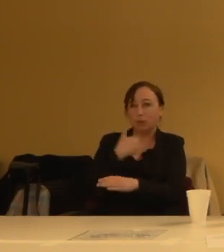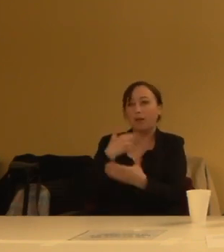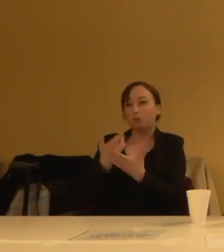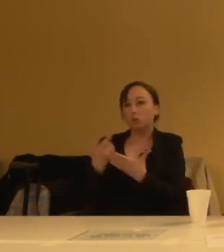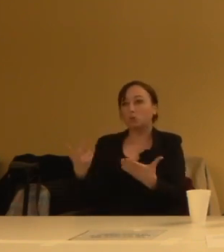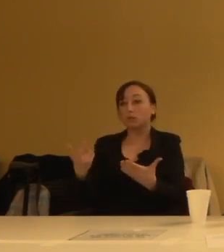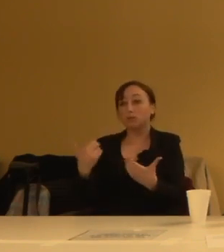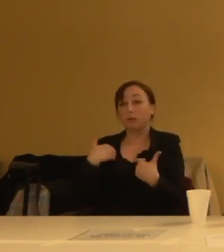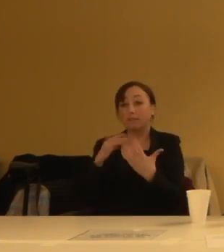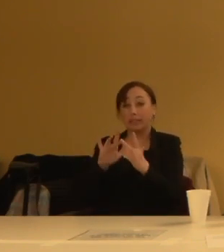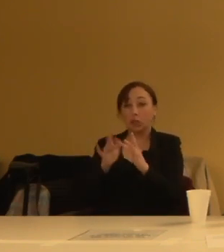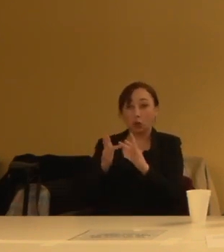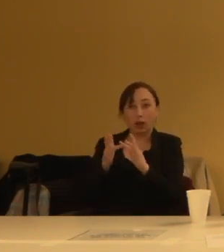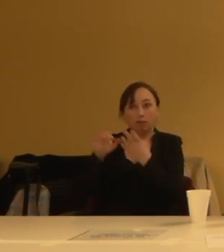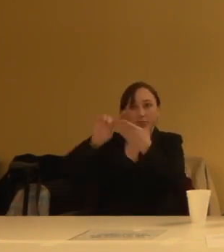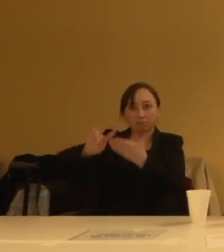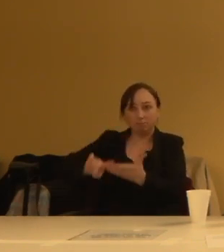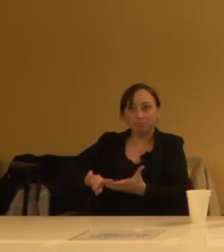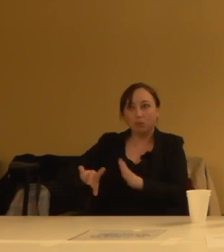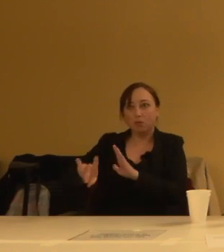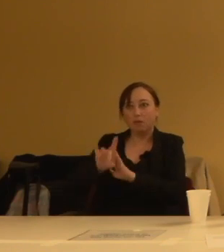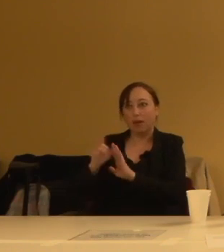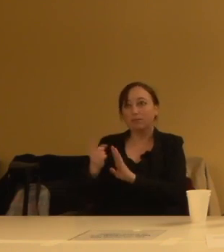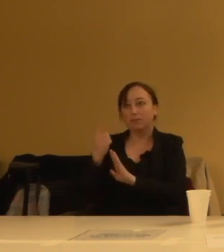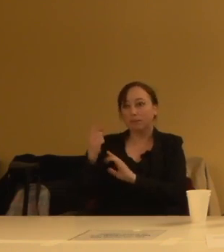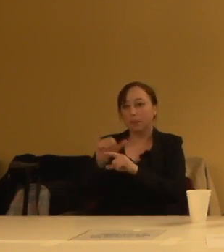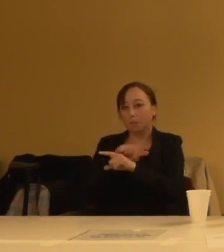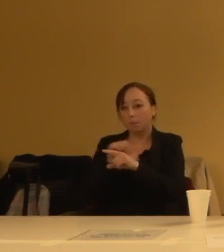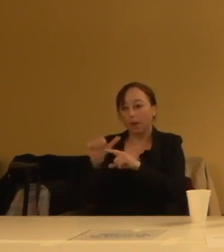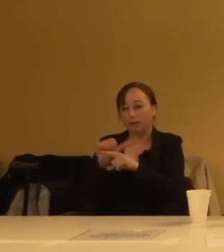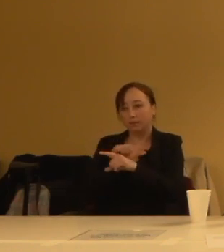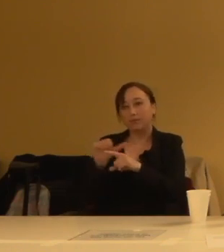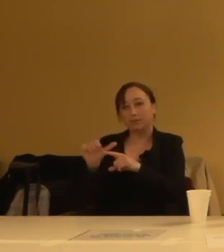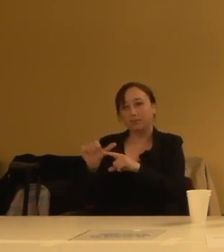you can find really easily to practice those muscles.